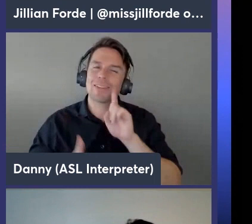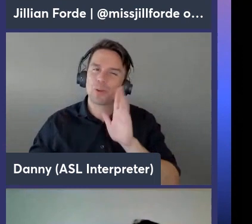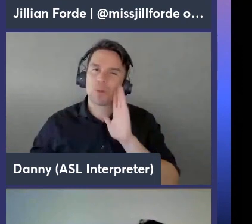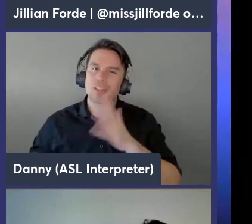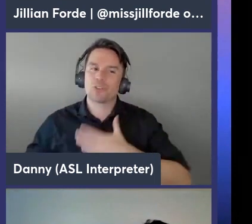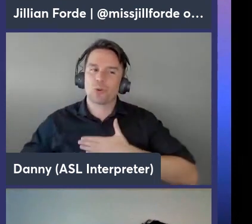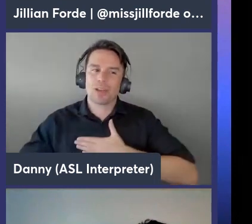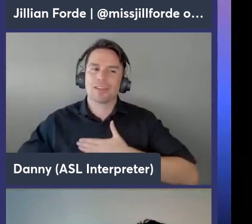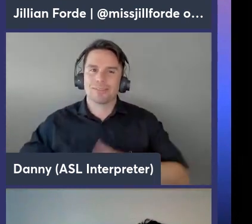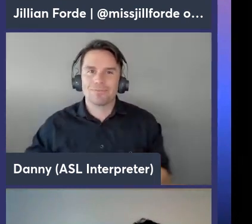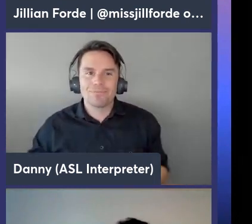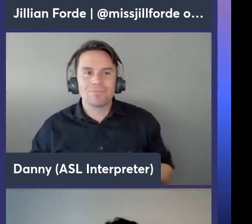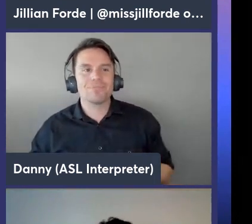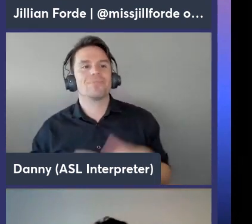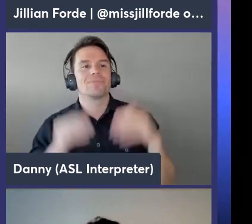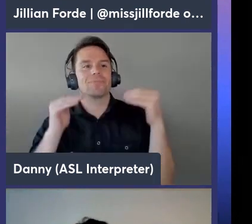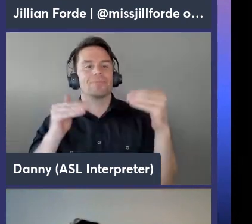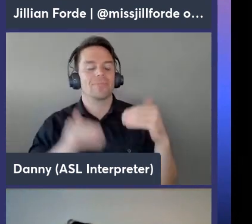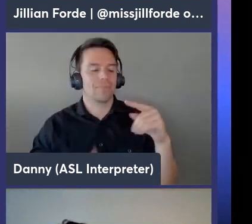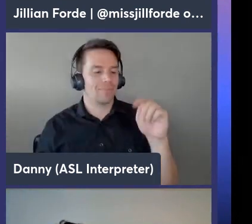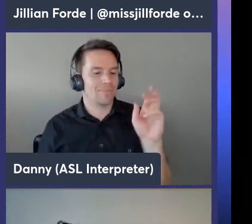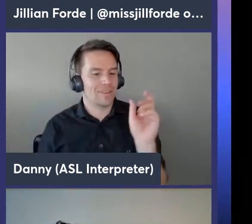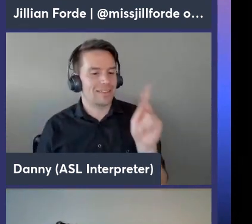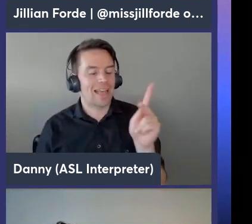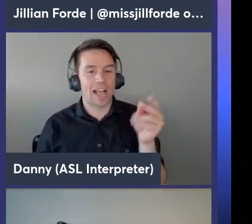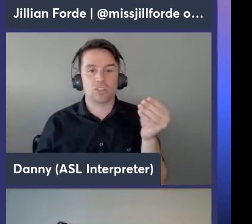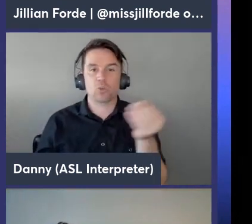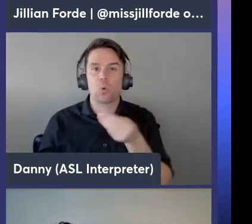And then there's task orchestration patterns as well. So basically,